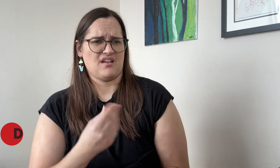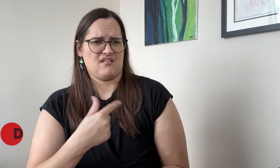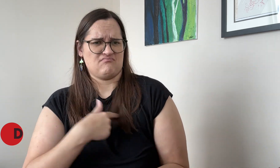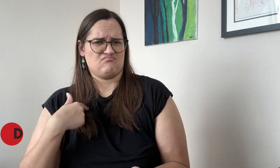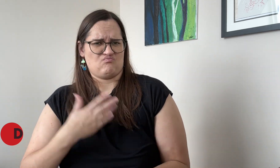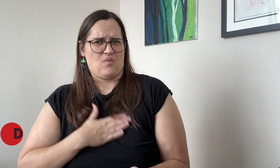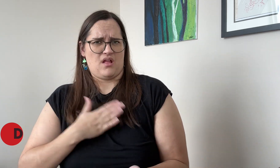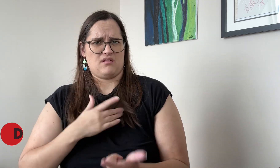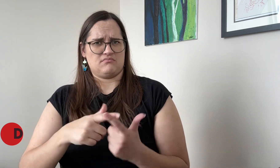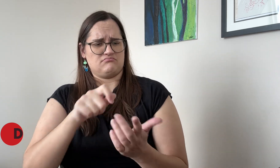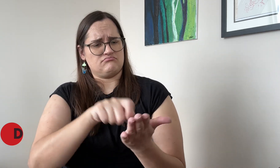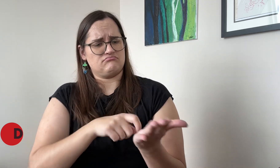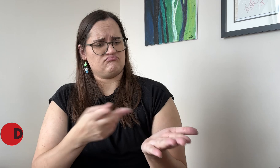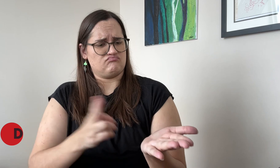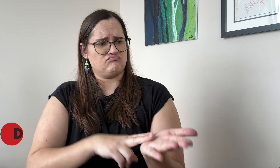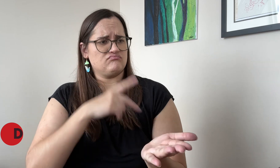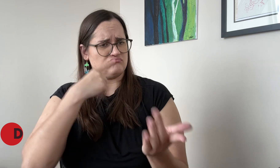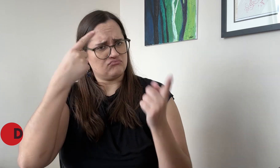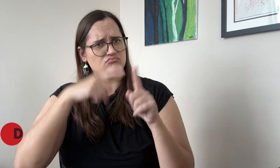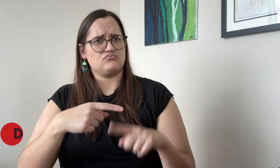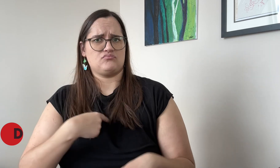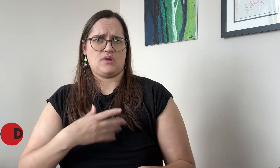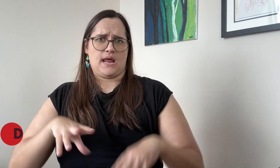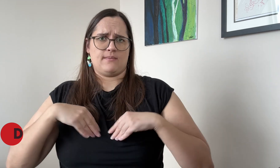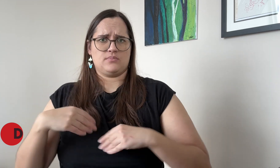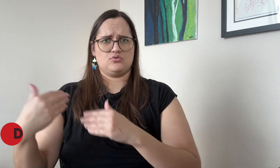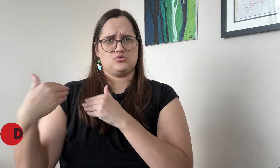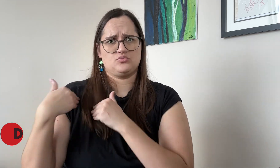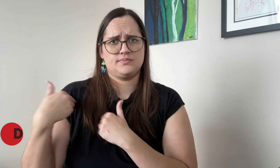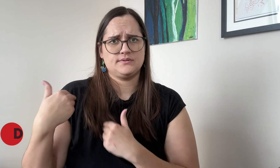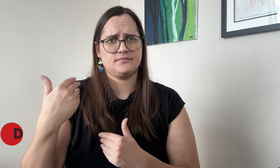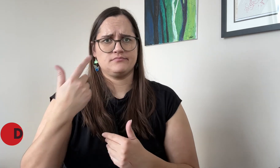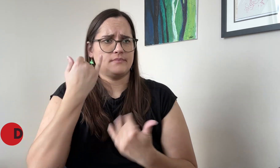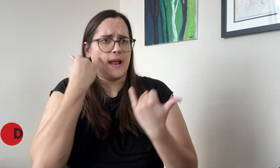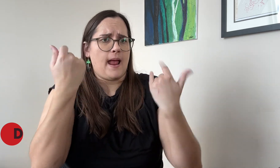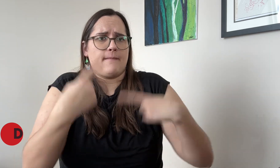if something happens whatsoever, that we picked a specific communication method?